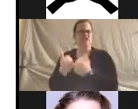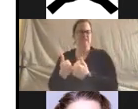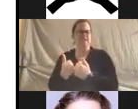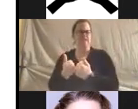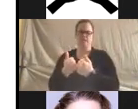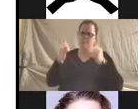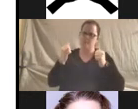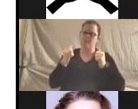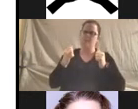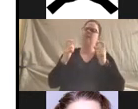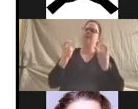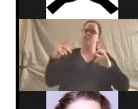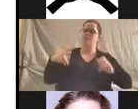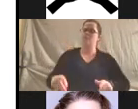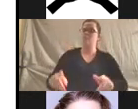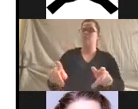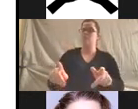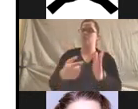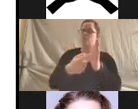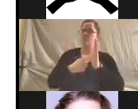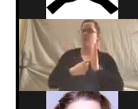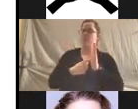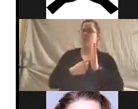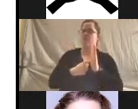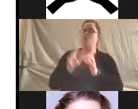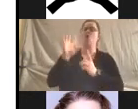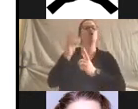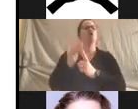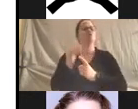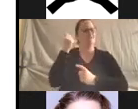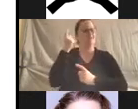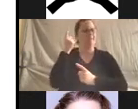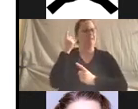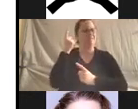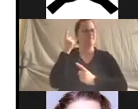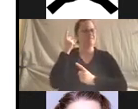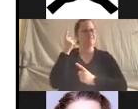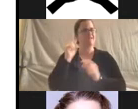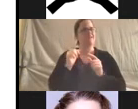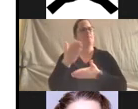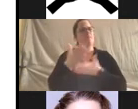to require cultural competence as part of the continuing education requirements